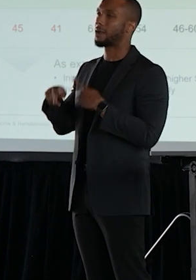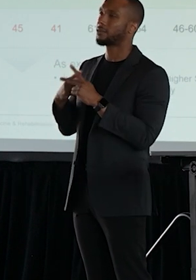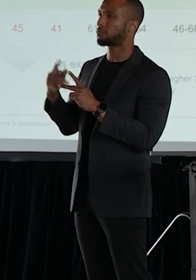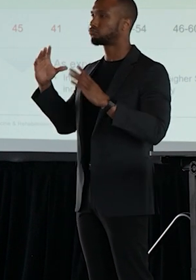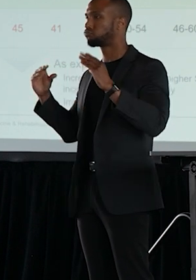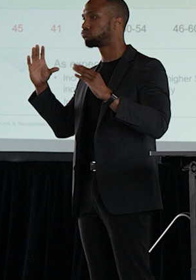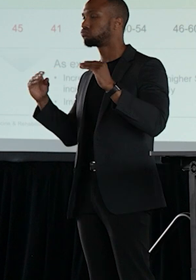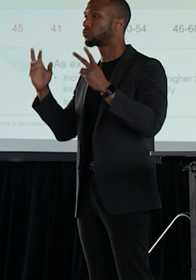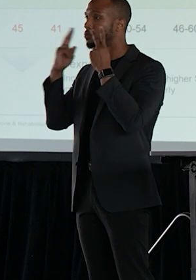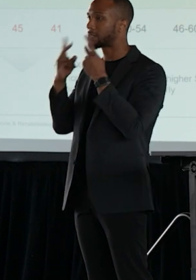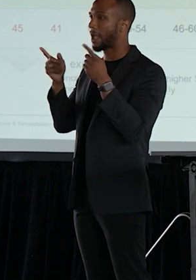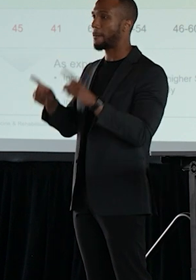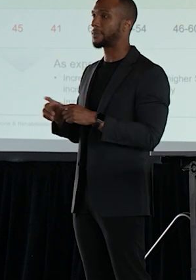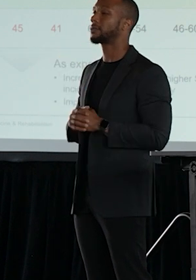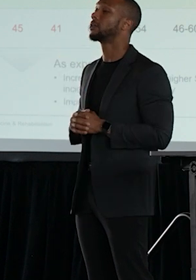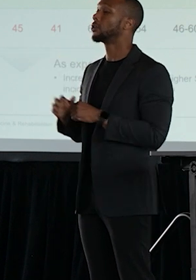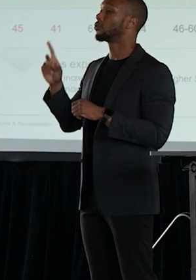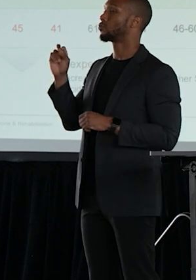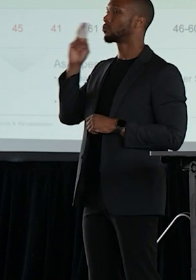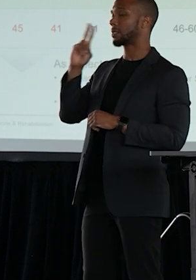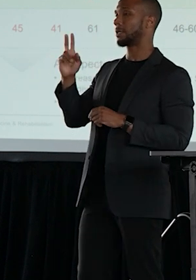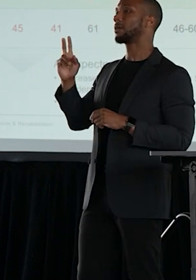what kind of pool you see there, you do see this population